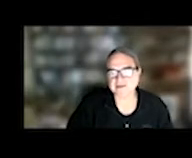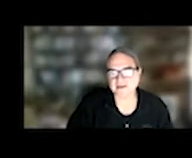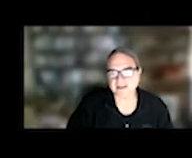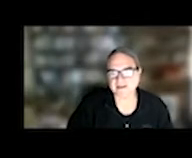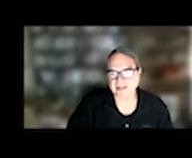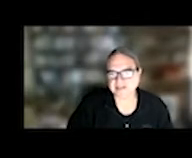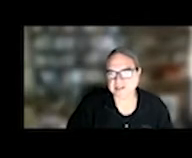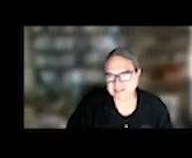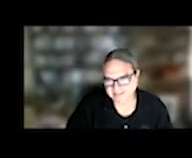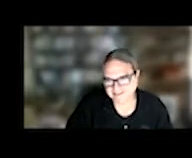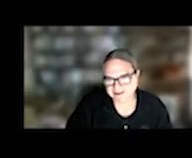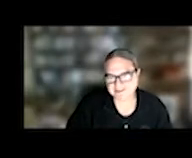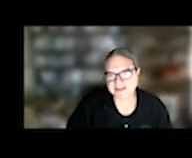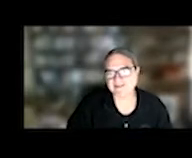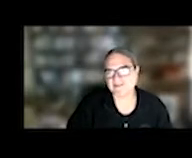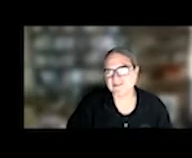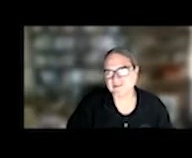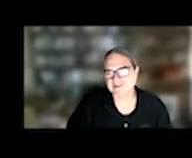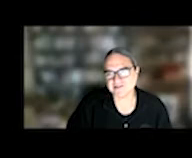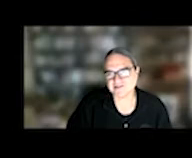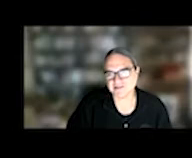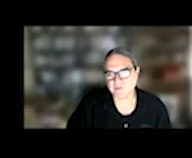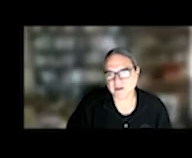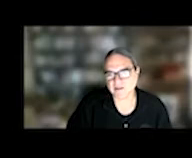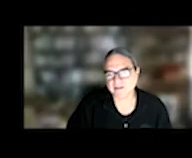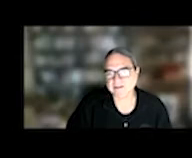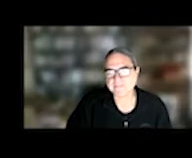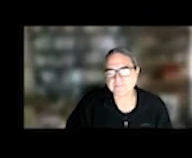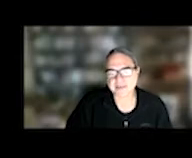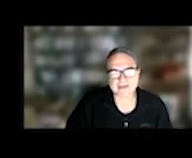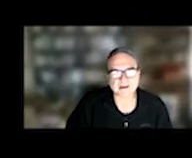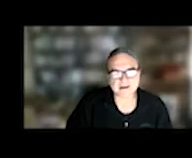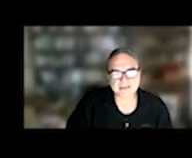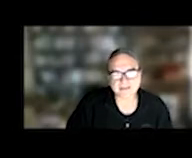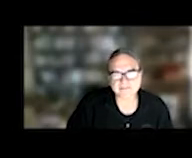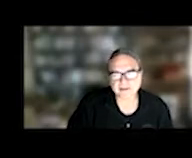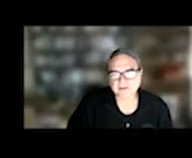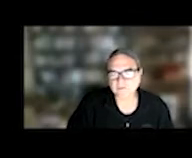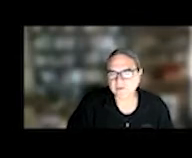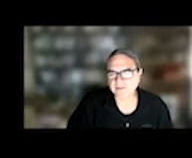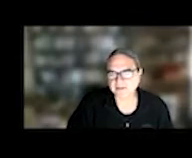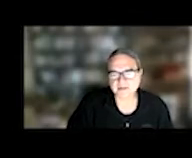does not end at age 18. Right? We have adulthood stressors as well and honestly living within